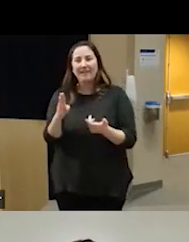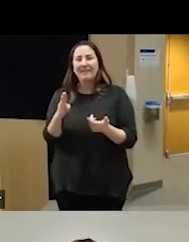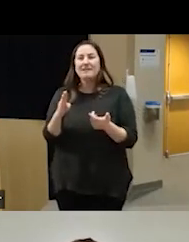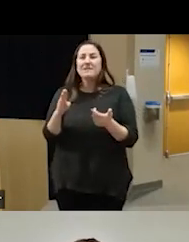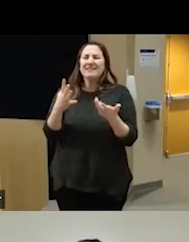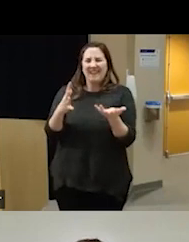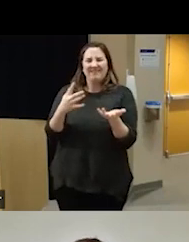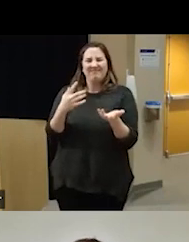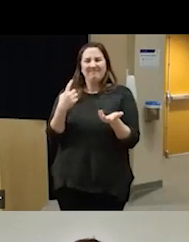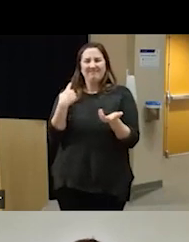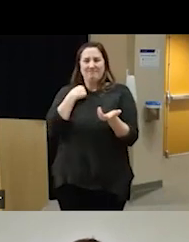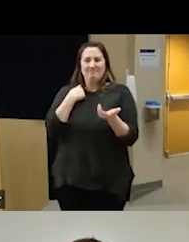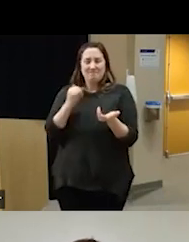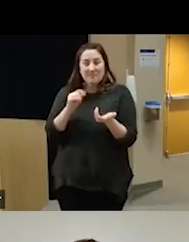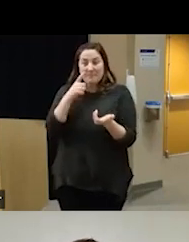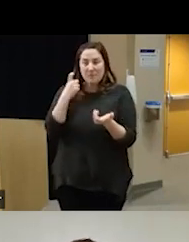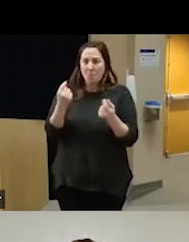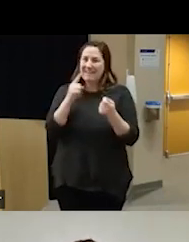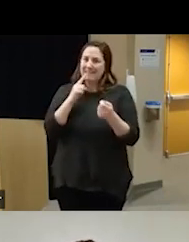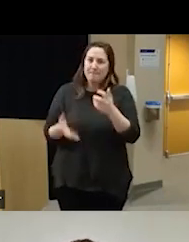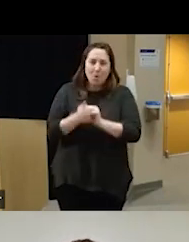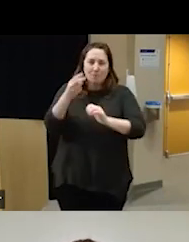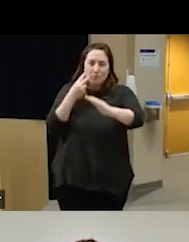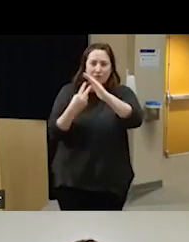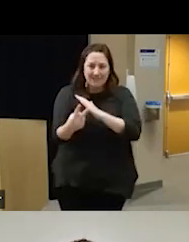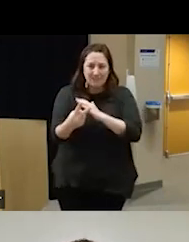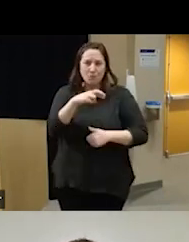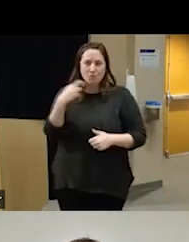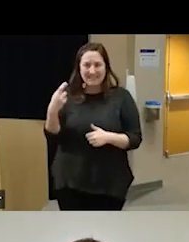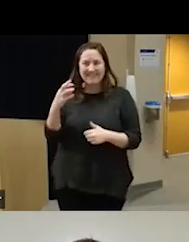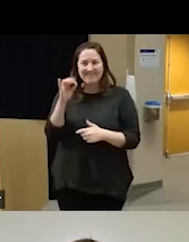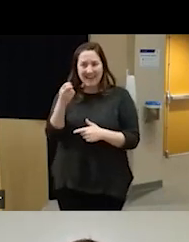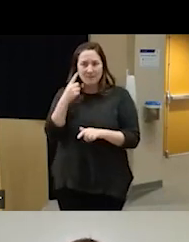Because what is the most predictable risk factor of death and of metabolic syndrome?